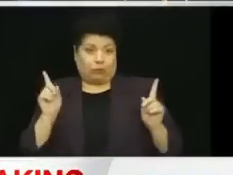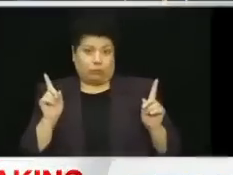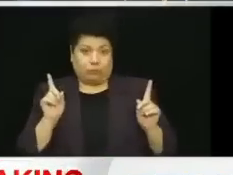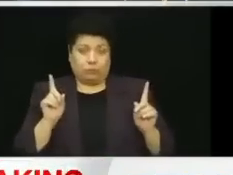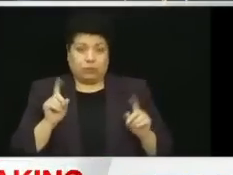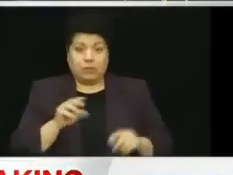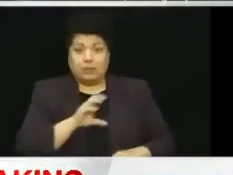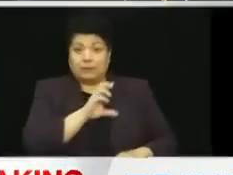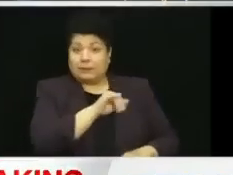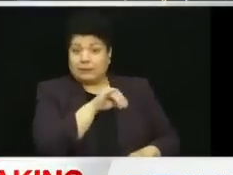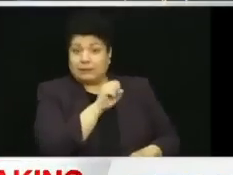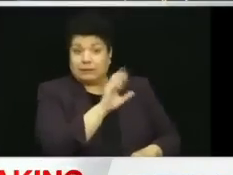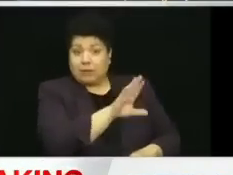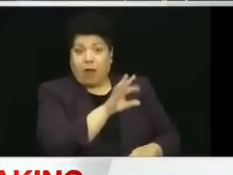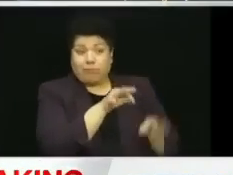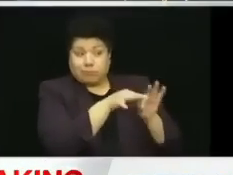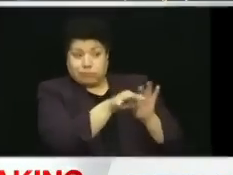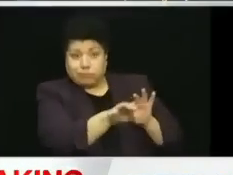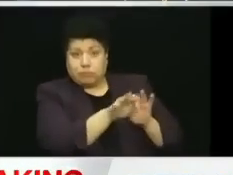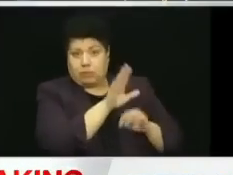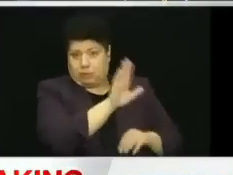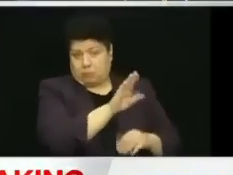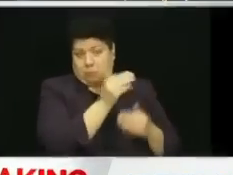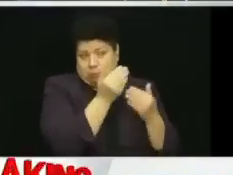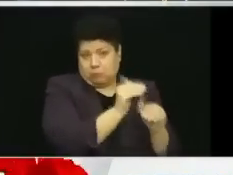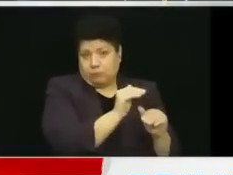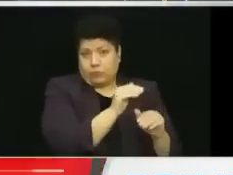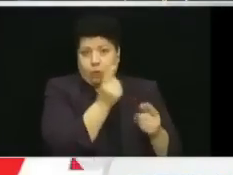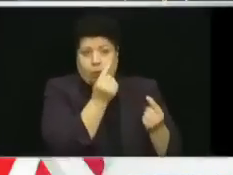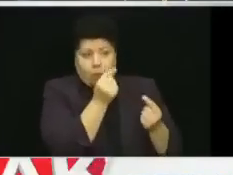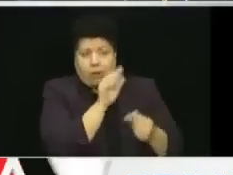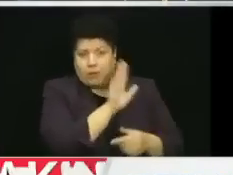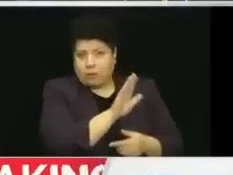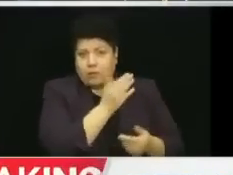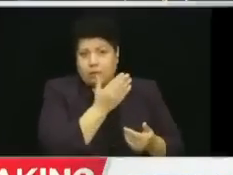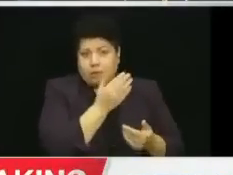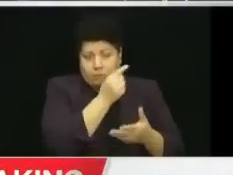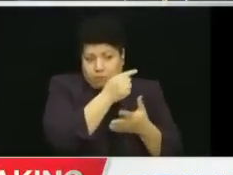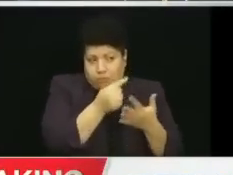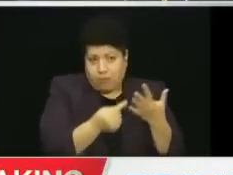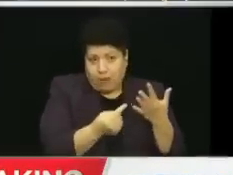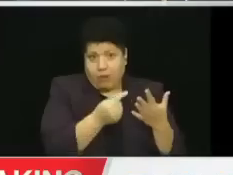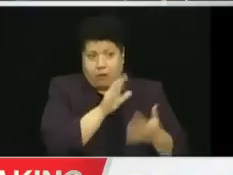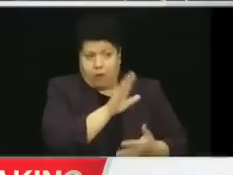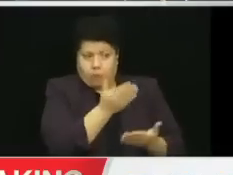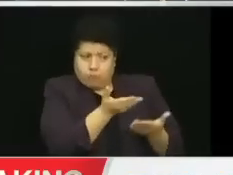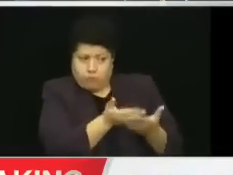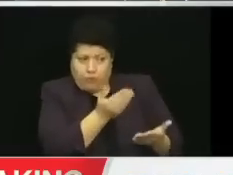WHEREAS THE DECLARATION OF PUBLIC ORDER EMERGENCY IS OPEN